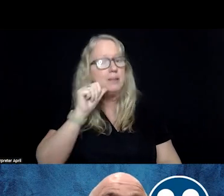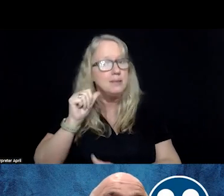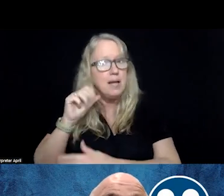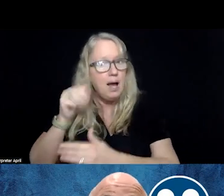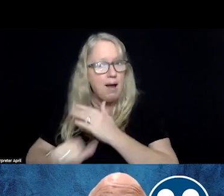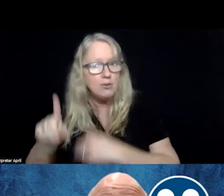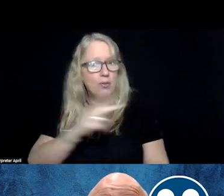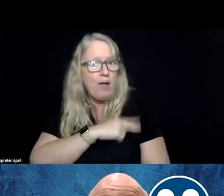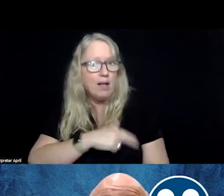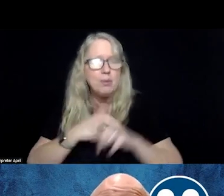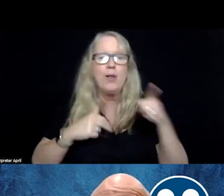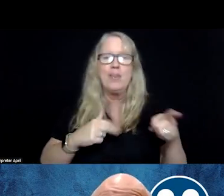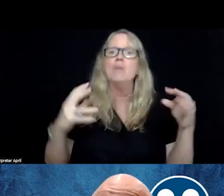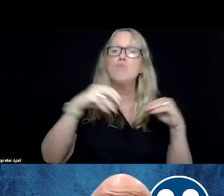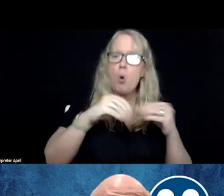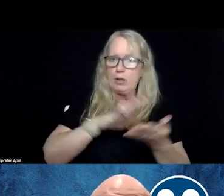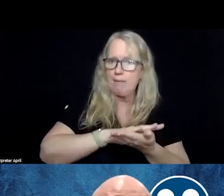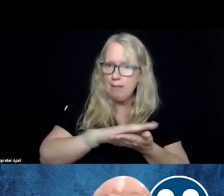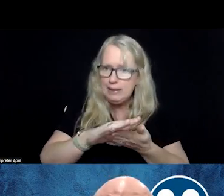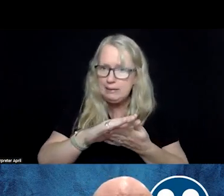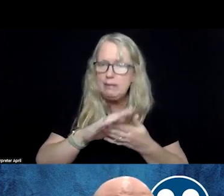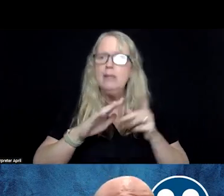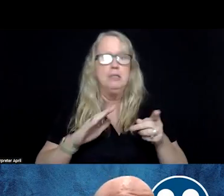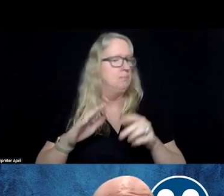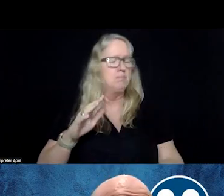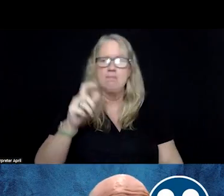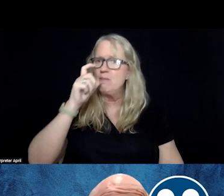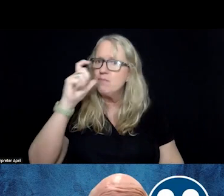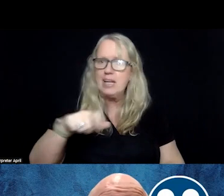WHICH MAKES IT CLEANER. THEY DON'T HAVE TO GO TO THE HOSPITAL TO GET